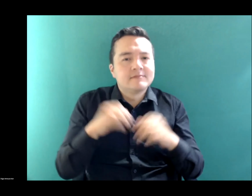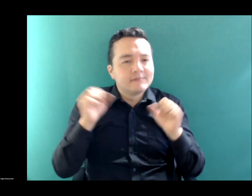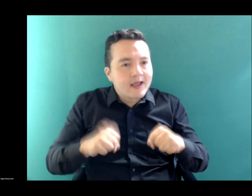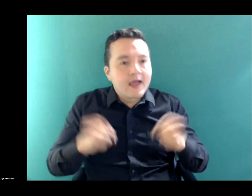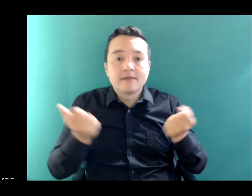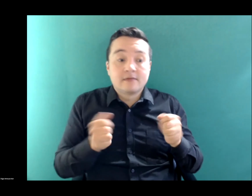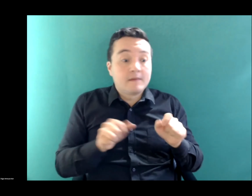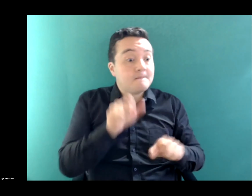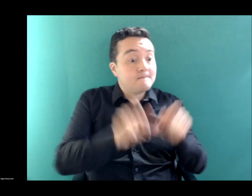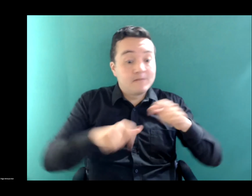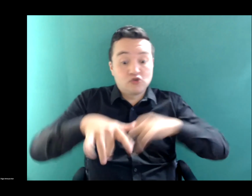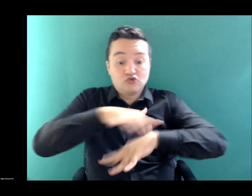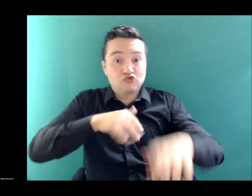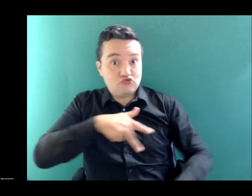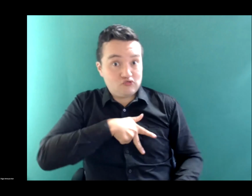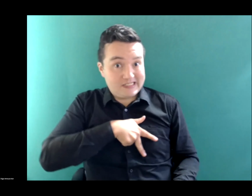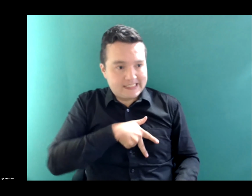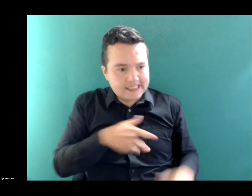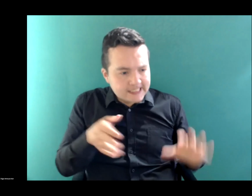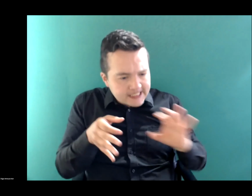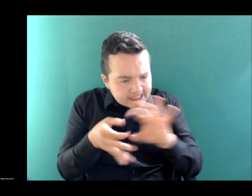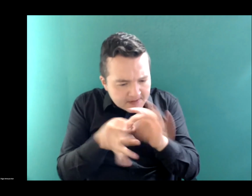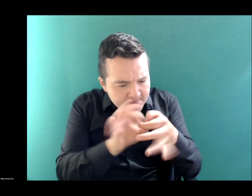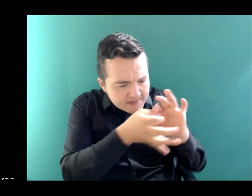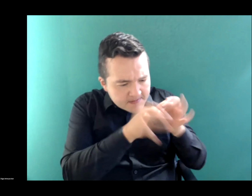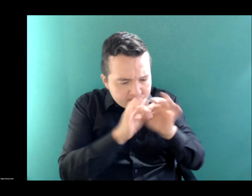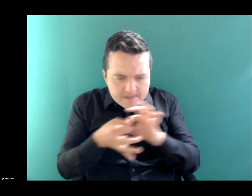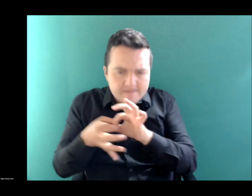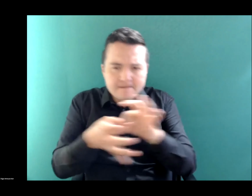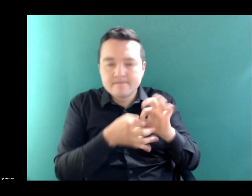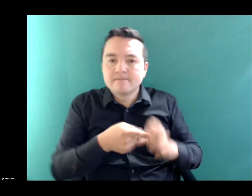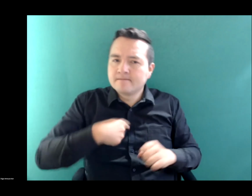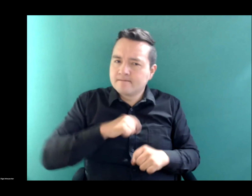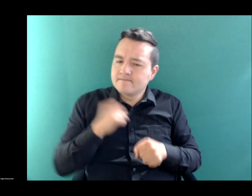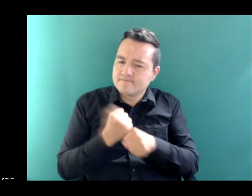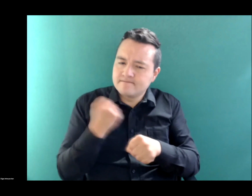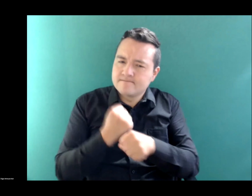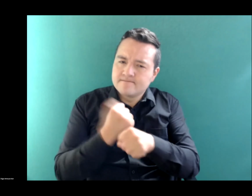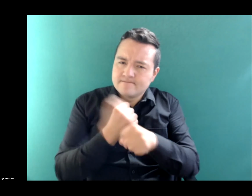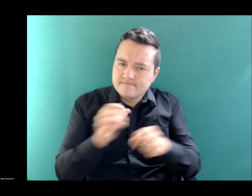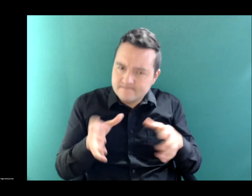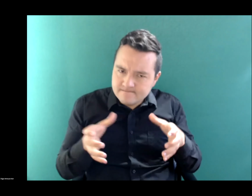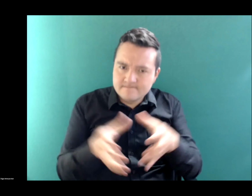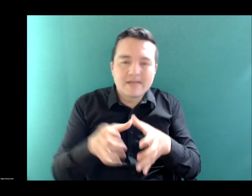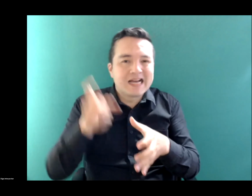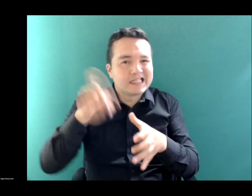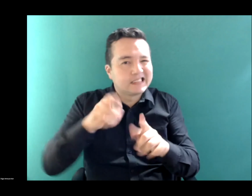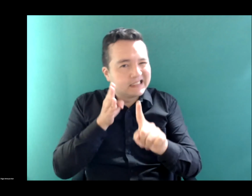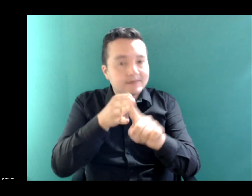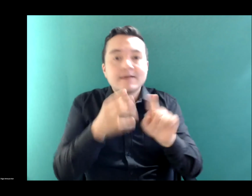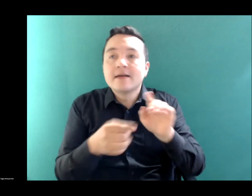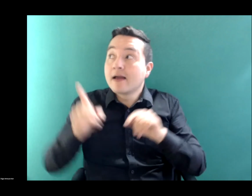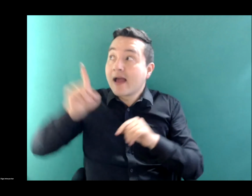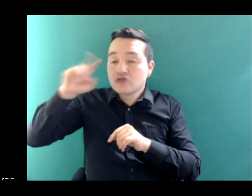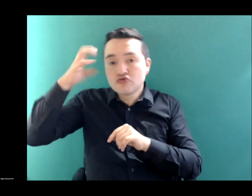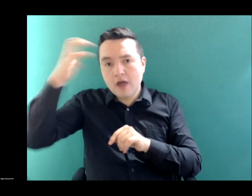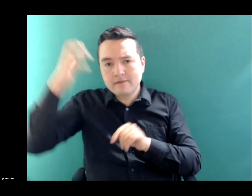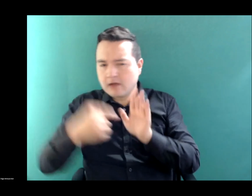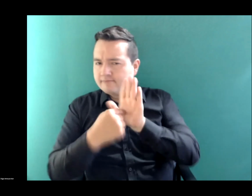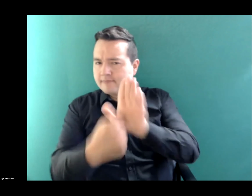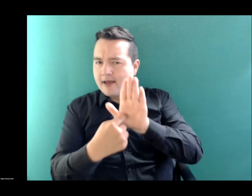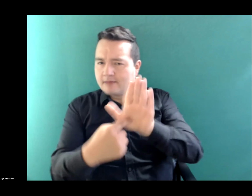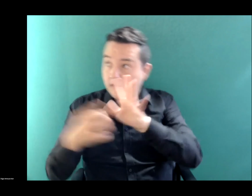Sometimes it's important when we put everybody together. So we're hoping the government to promote and to develop some public policies in the area of inclusion and accessibility.